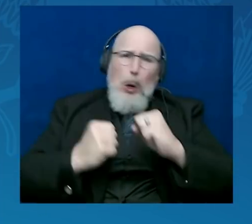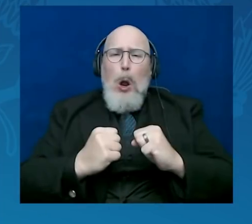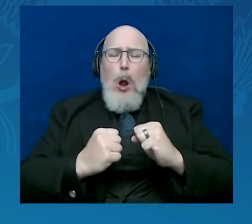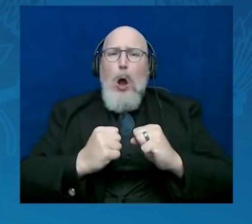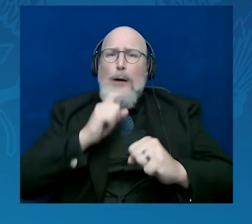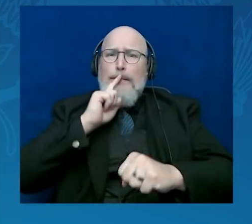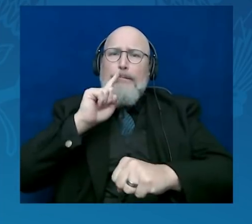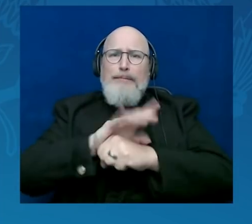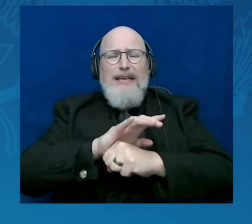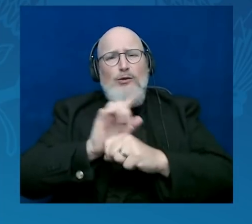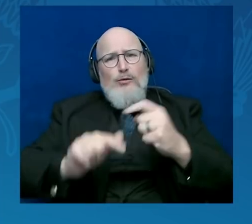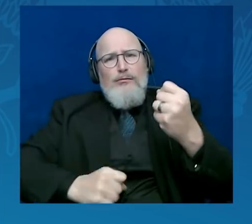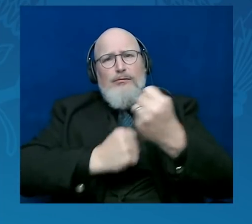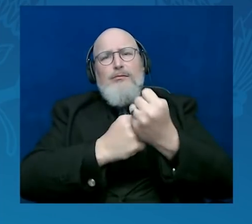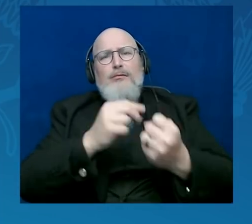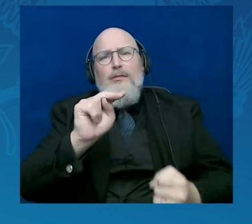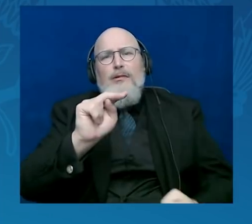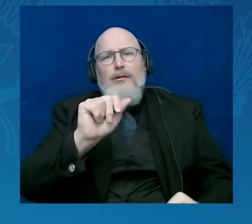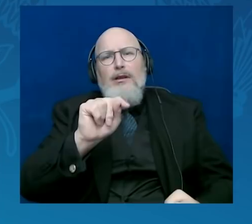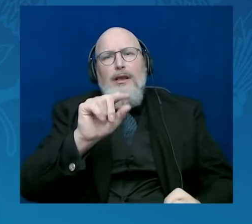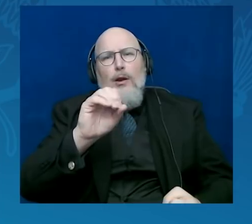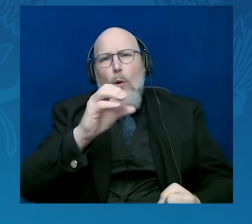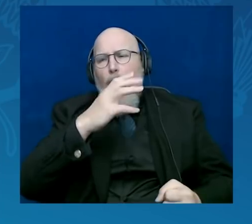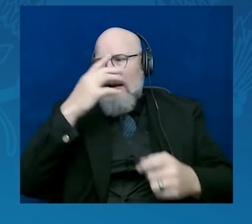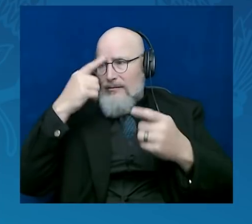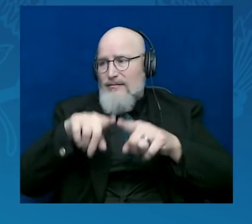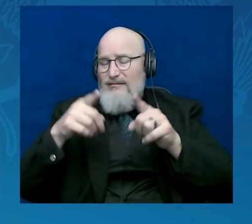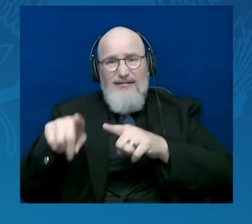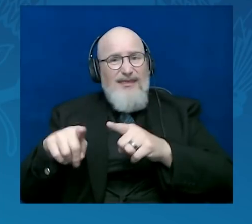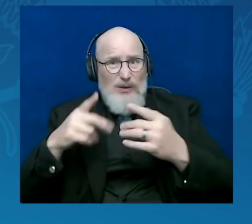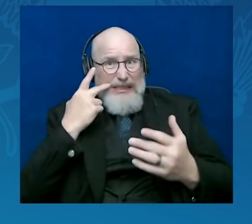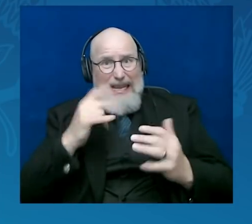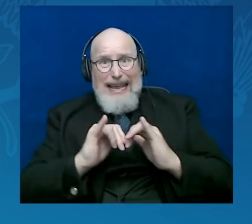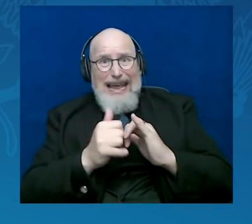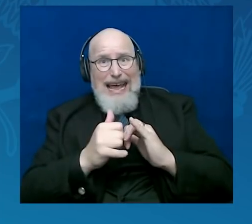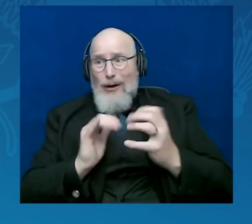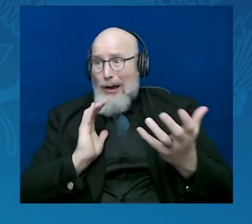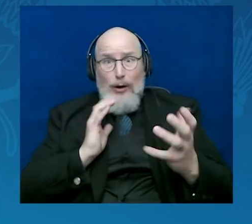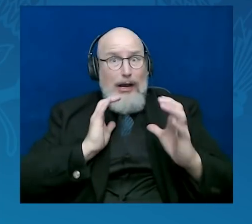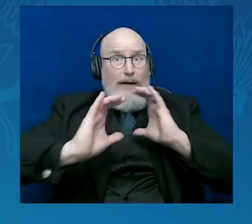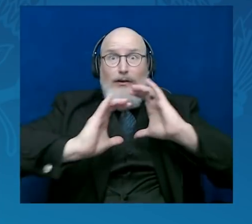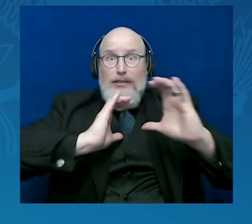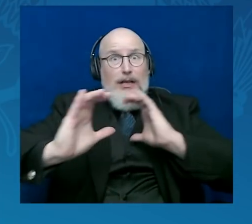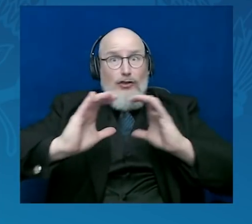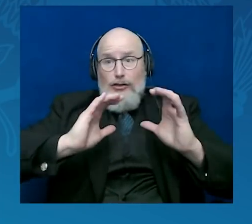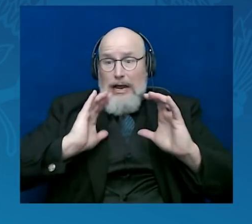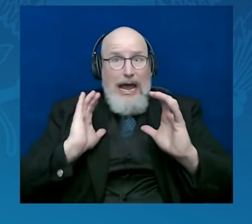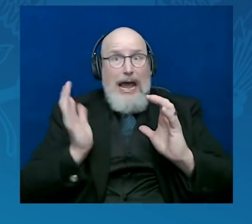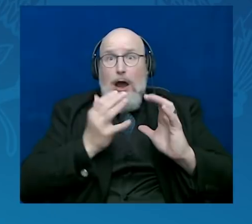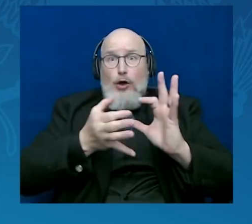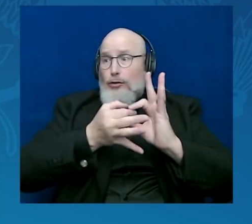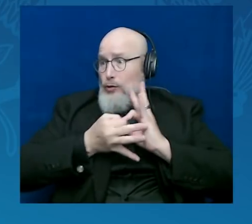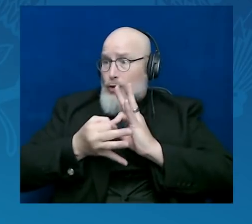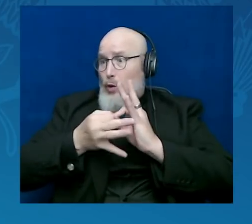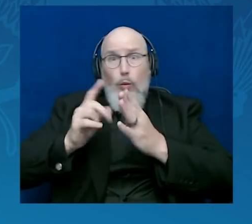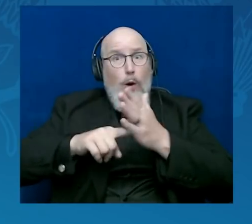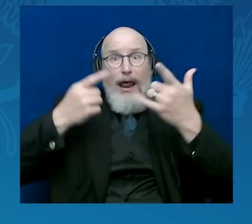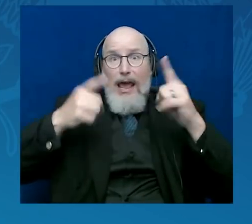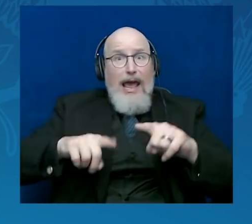by the conversations and the unity that has resulted over the last several months where nations have come together,